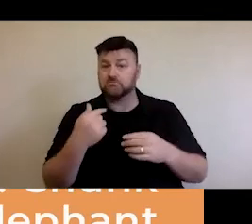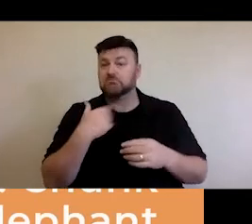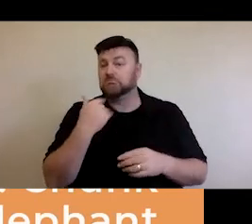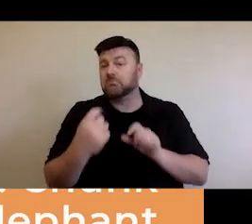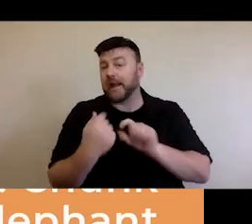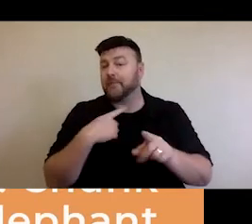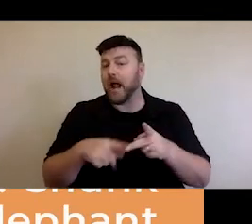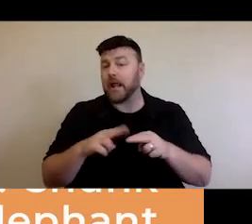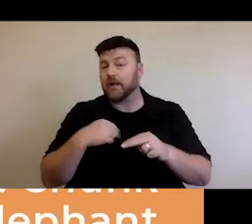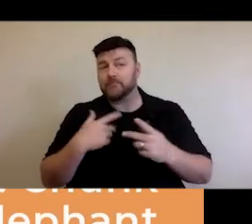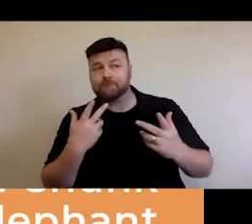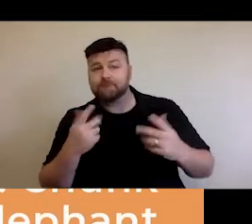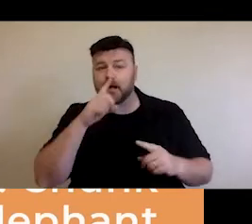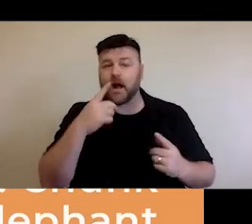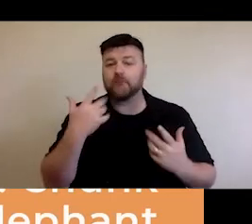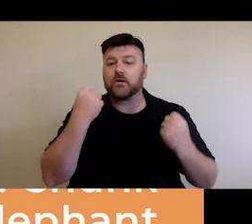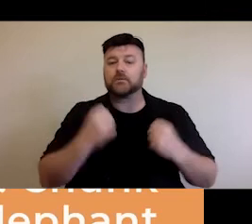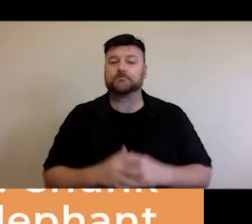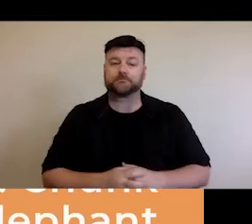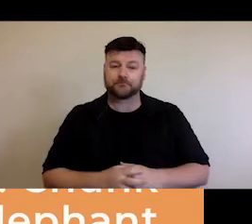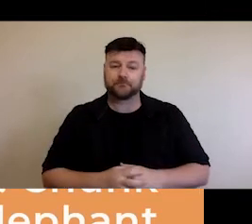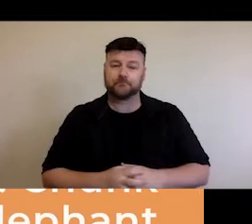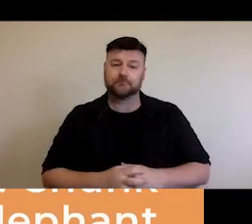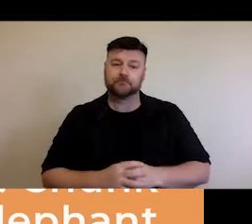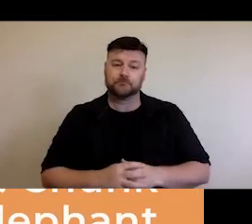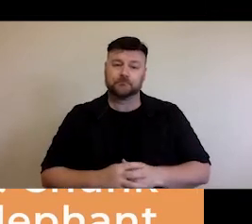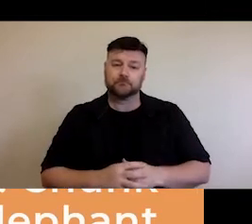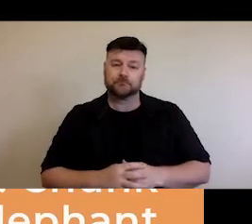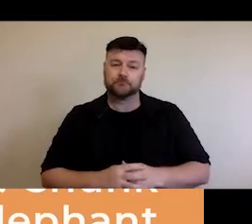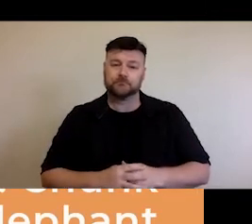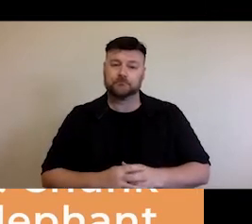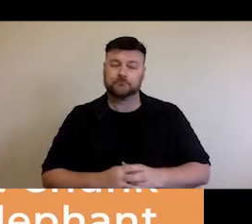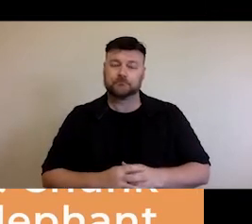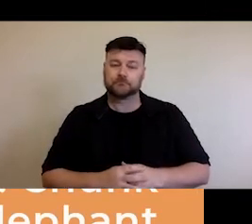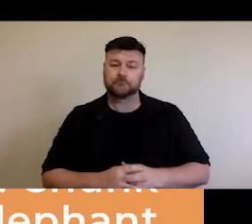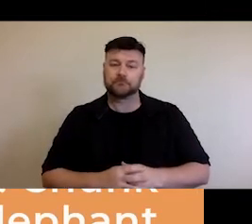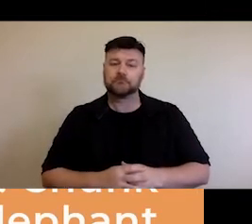I just want to step through Next and After because they're so critical. Now I'm sure